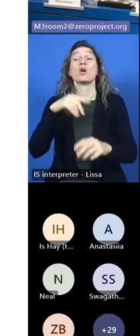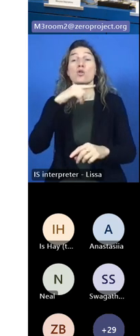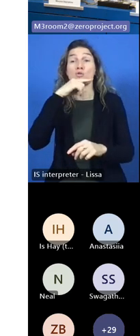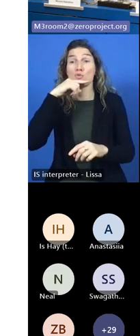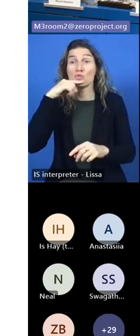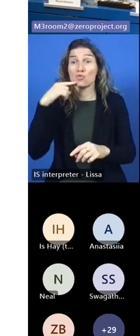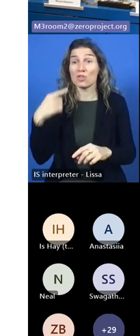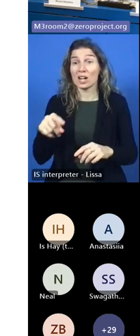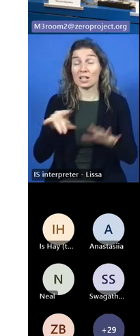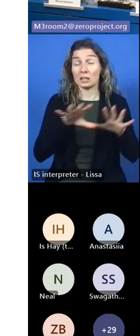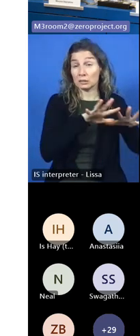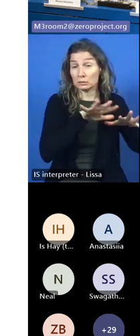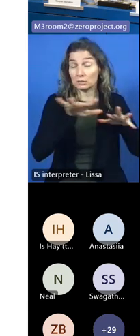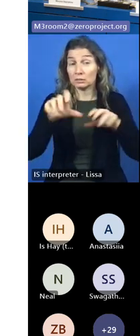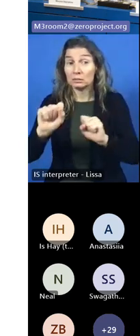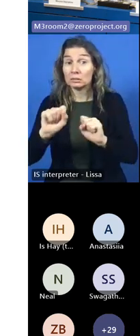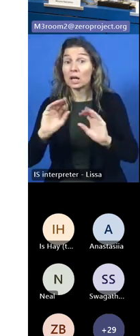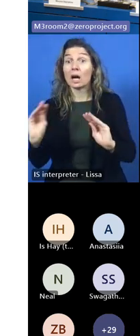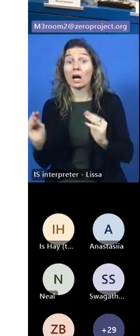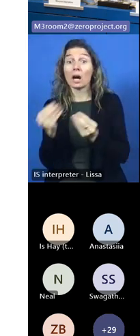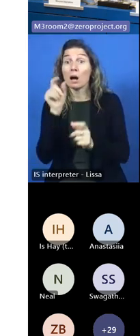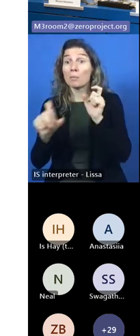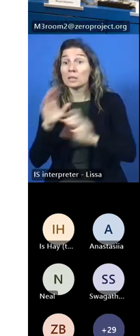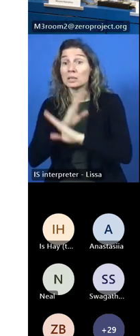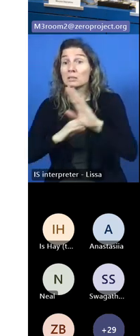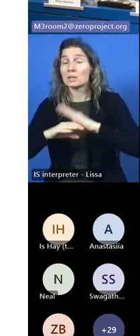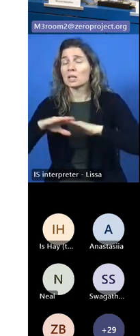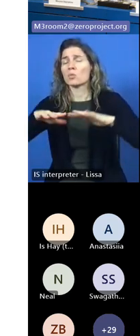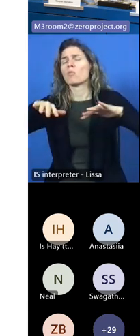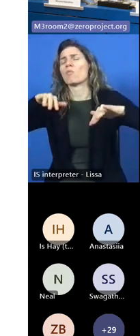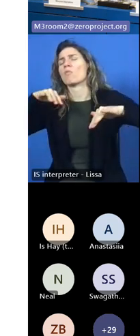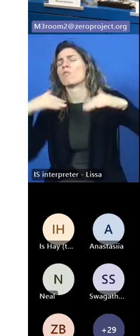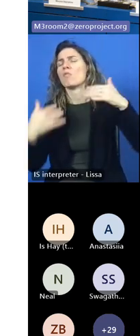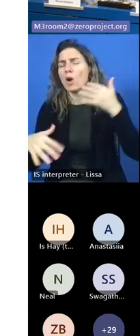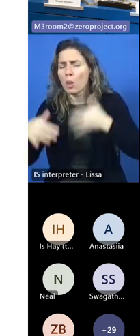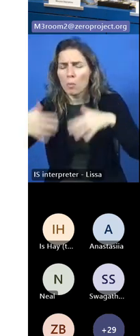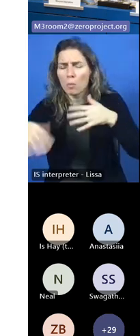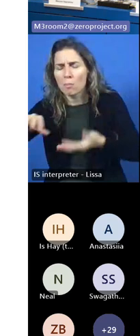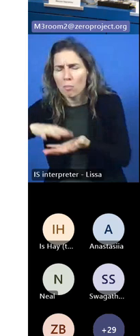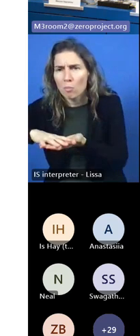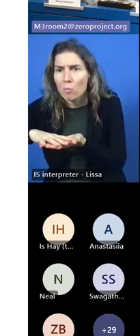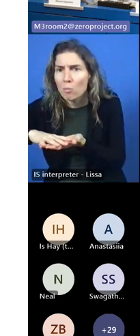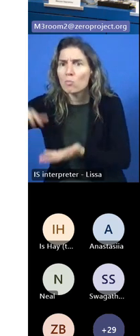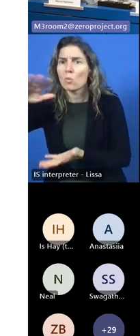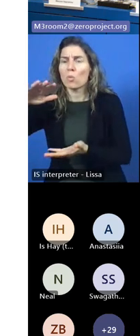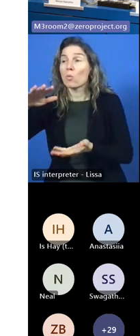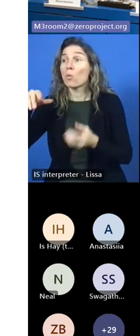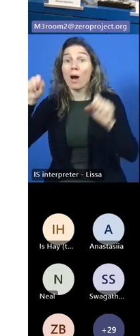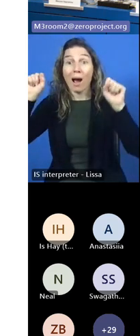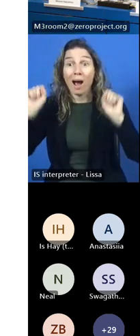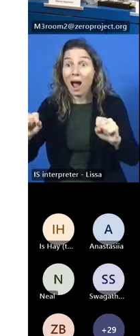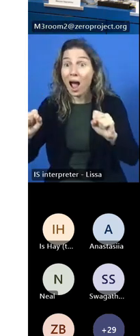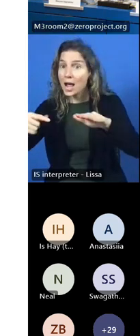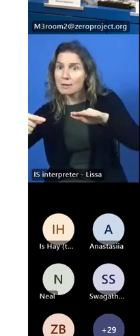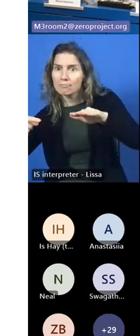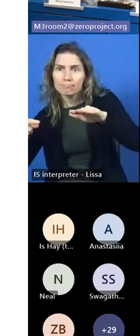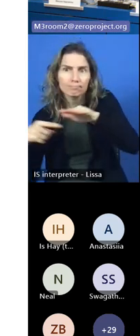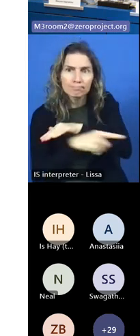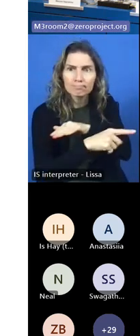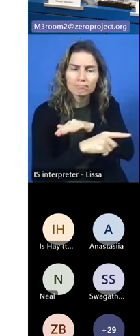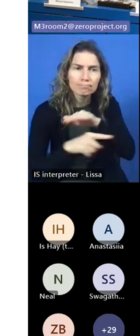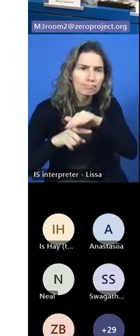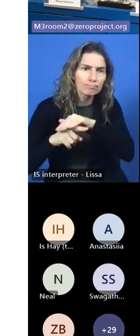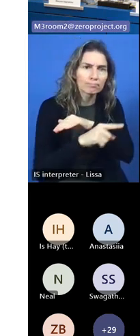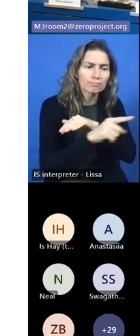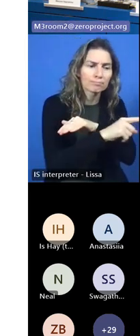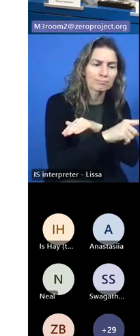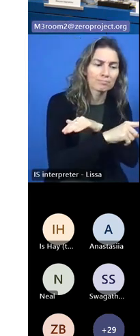disabilities became even more vulnerable. Because they were unable to leave some territories. That